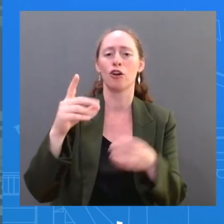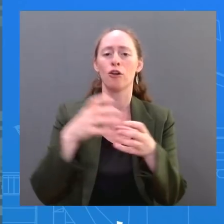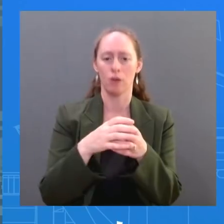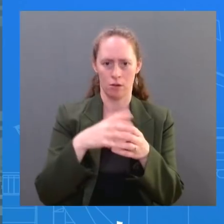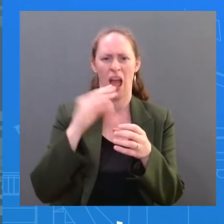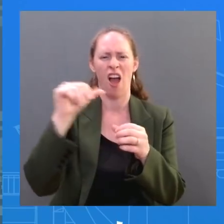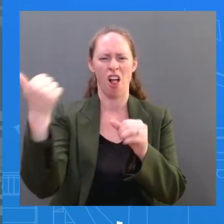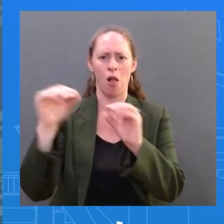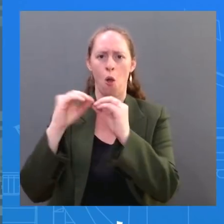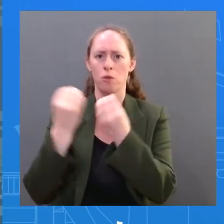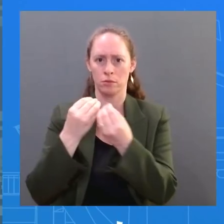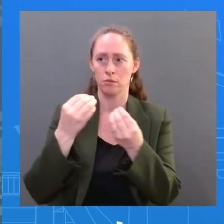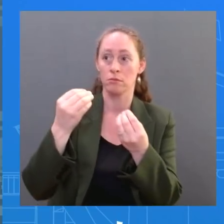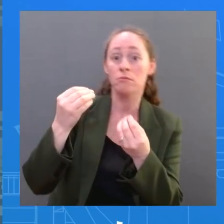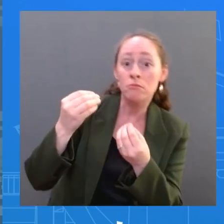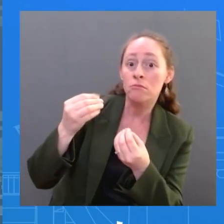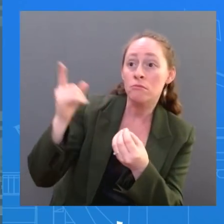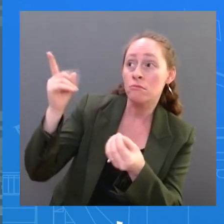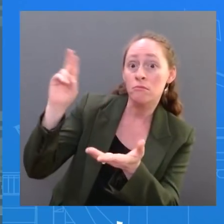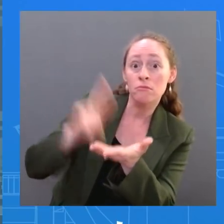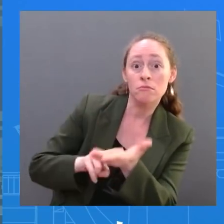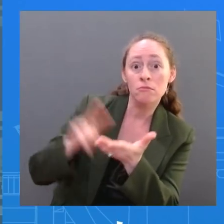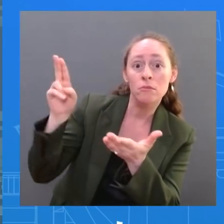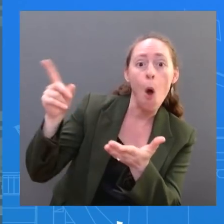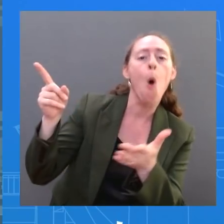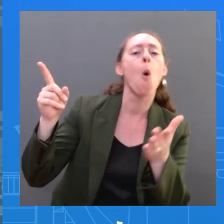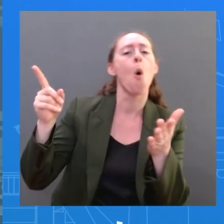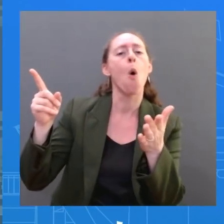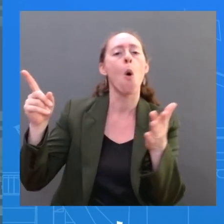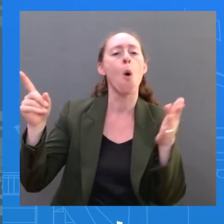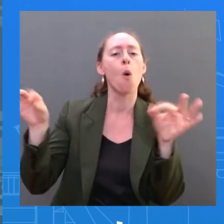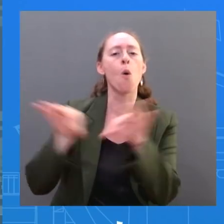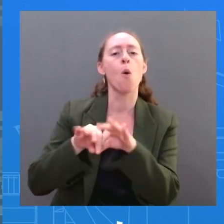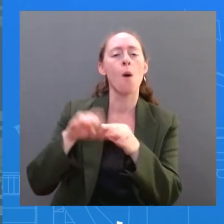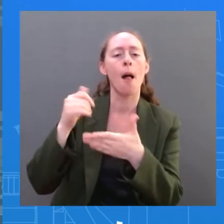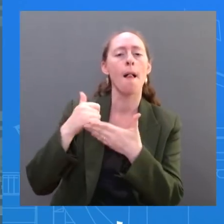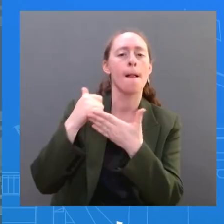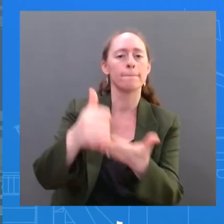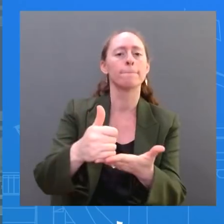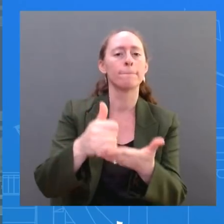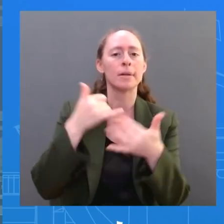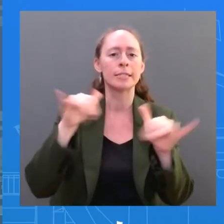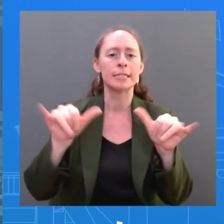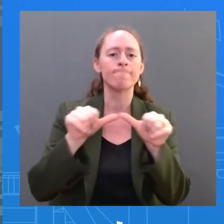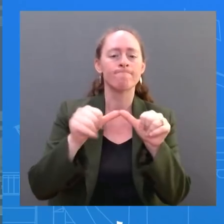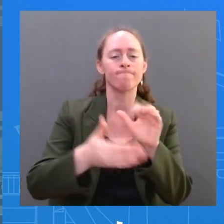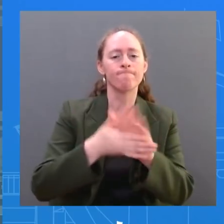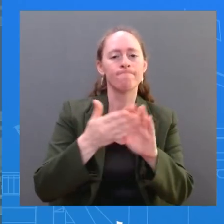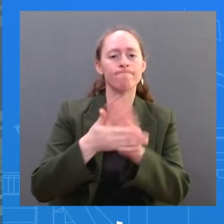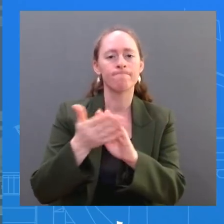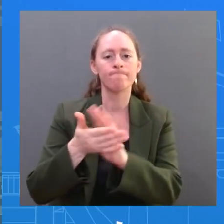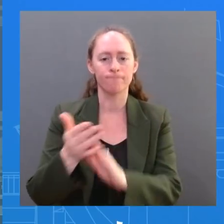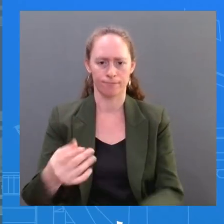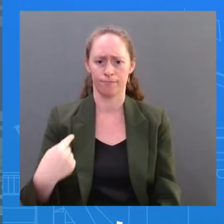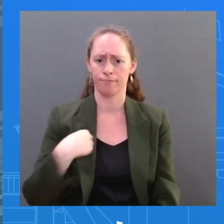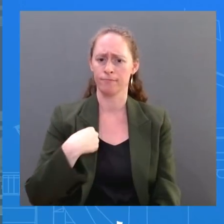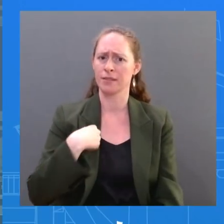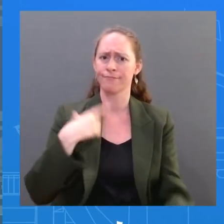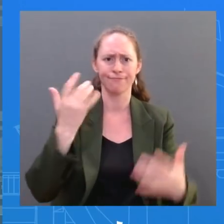across lots of different constituencies and lots of different coalitions, from women's rights to reproductive rights and justice,